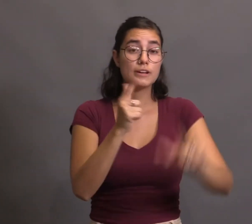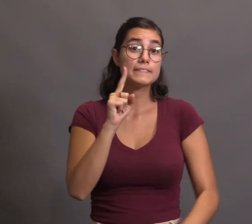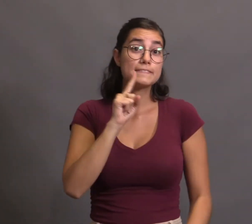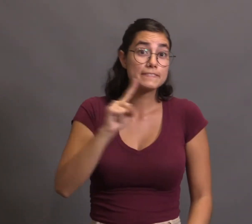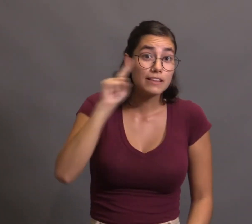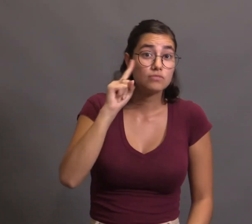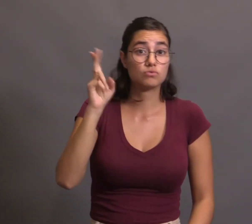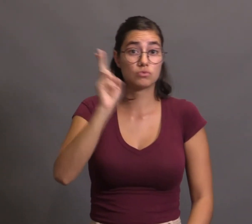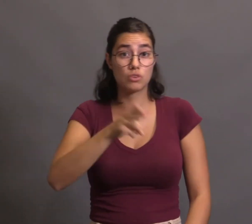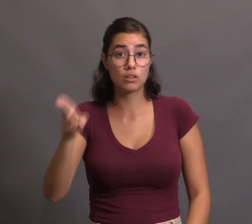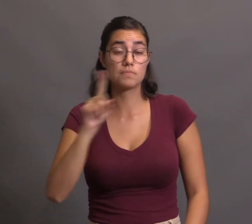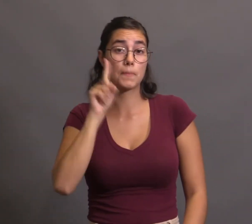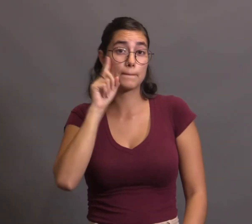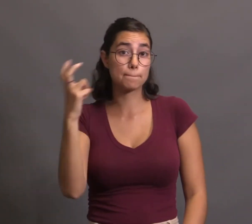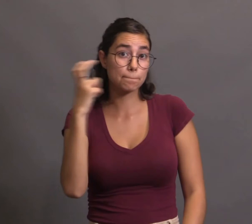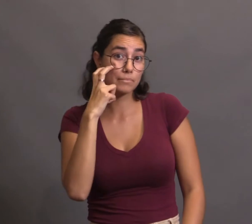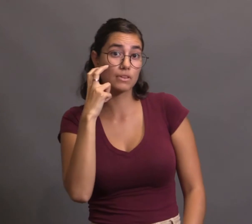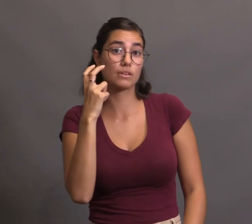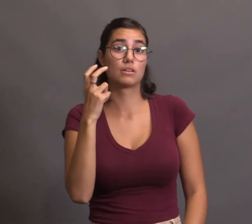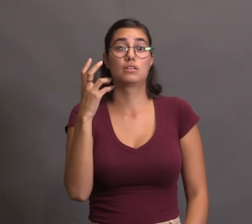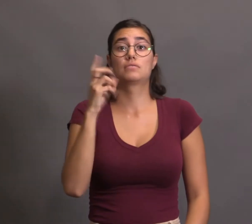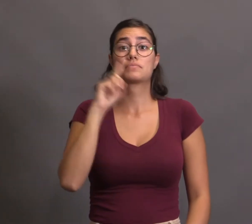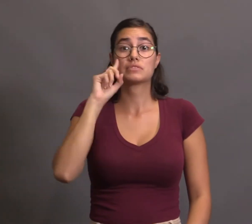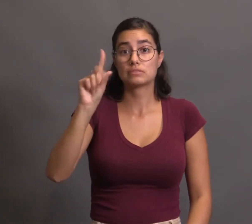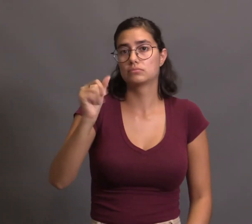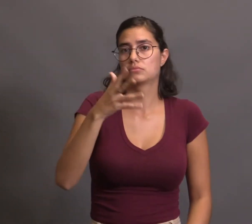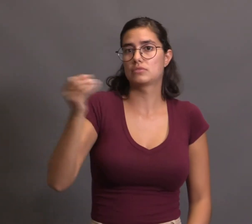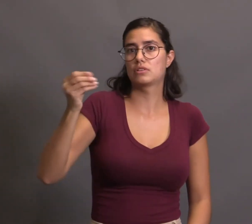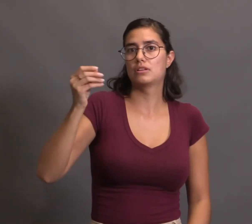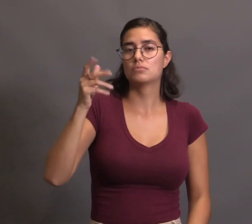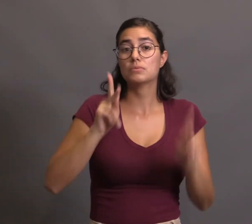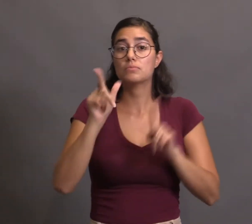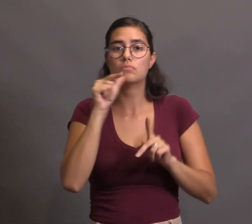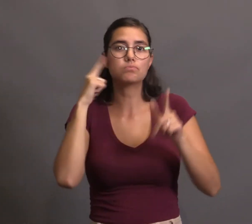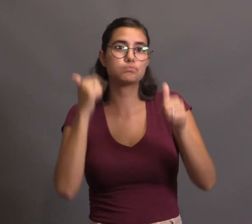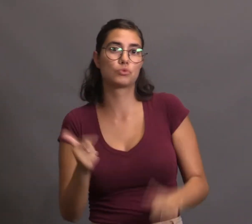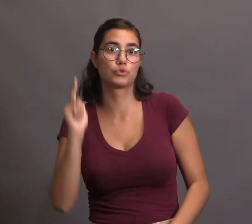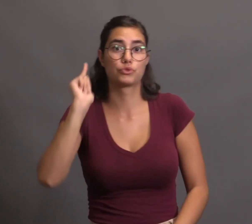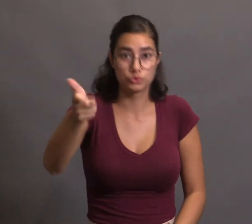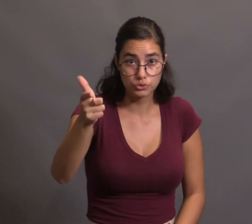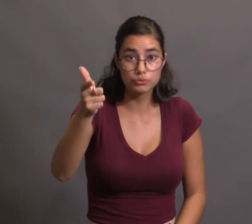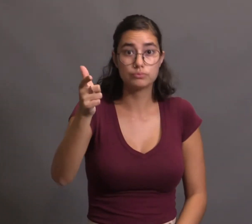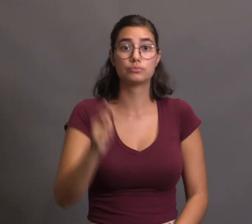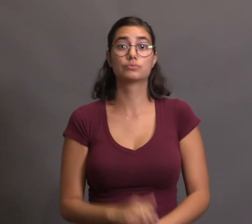and for Deaf, Hard of Hearing, DeafBlind, Deaf with Disability, and Late Deafened people.